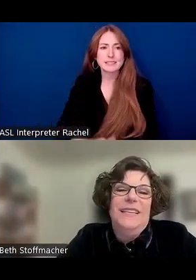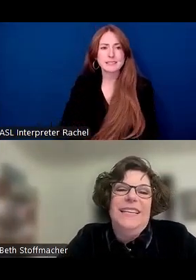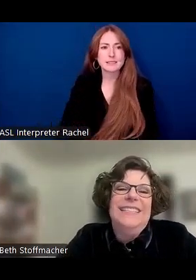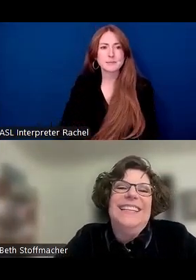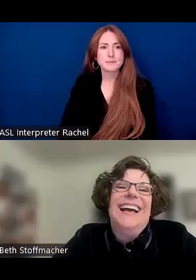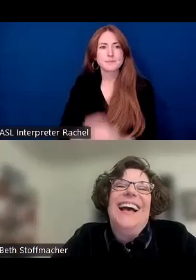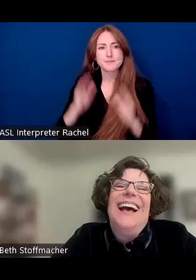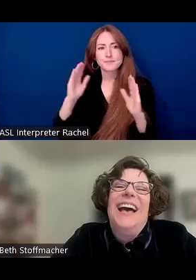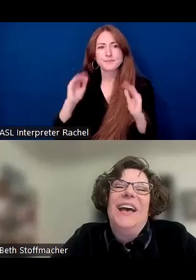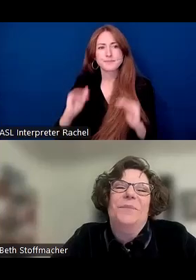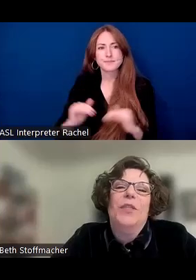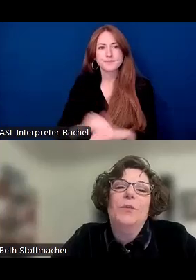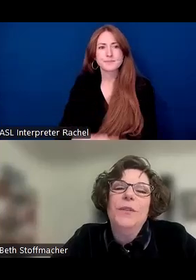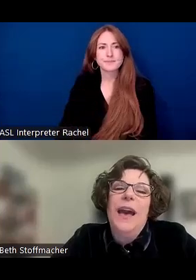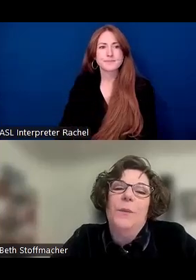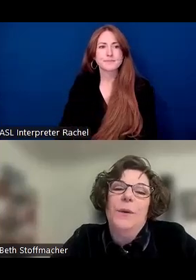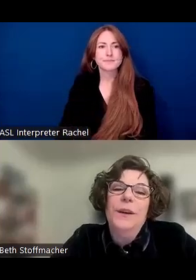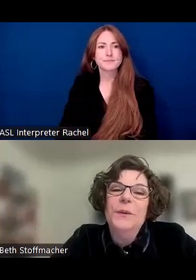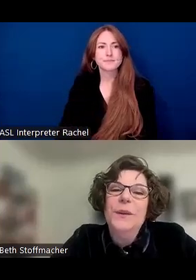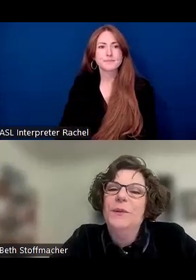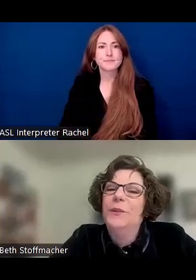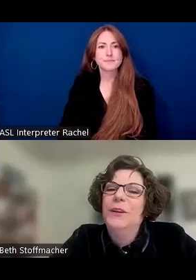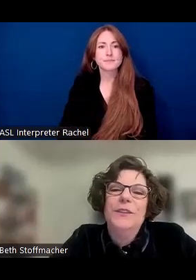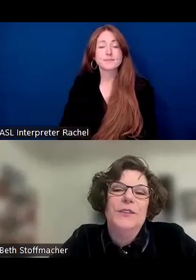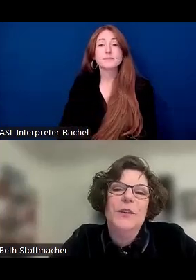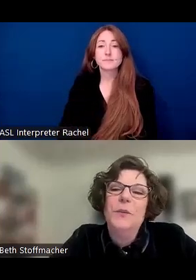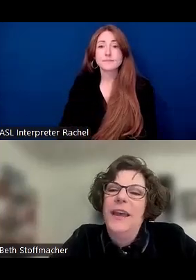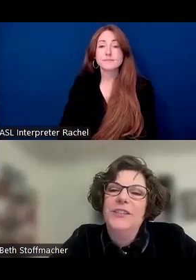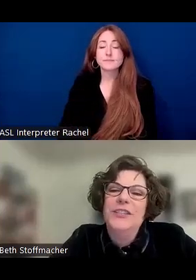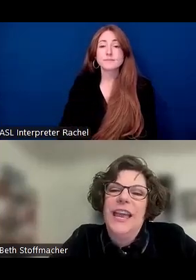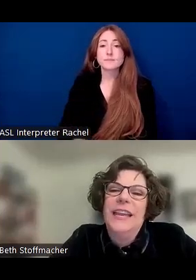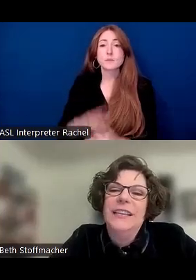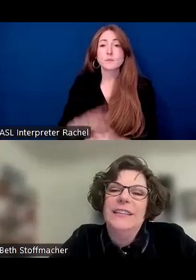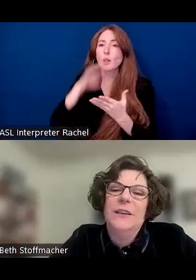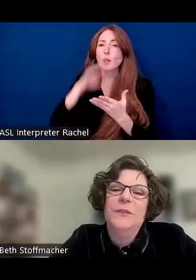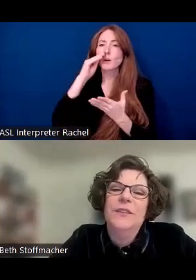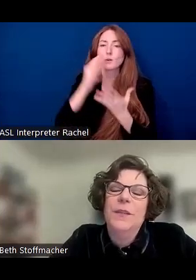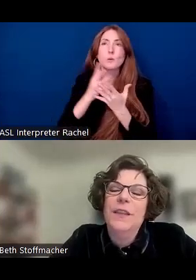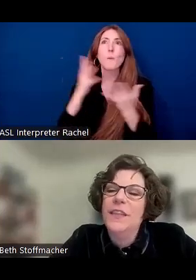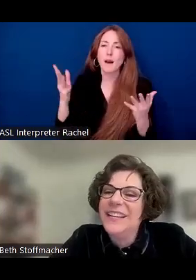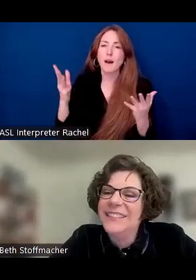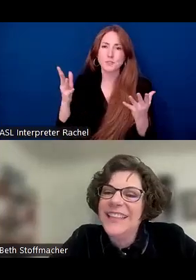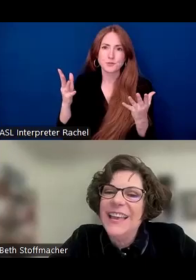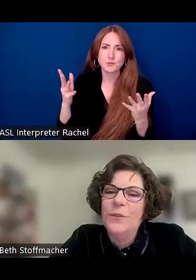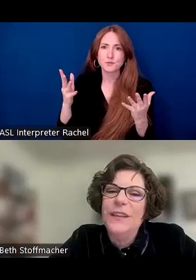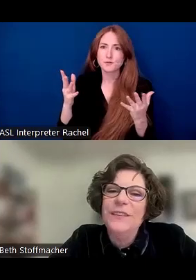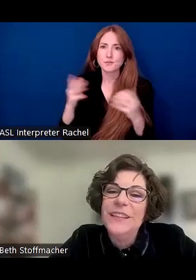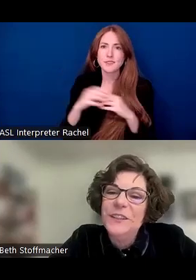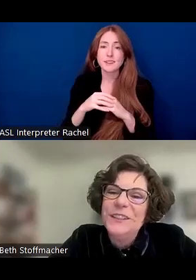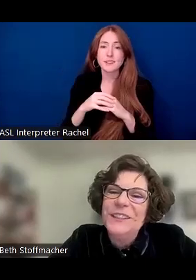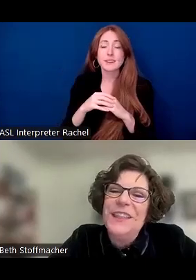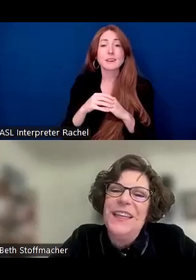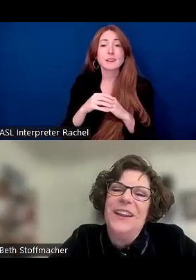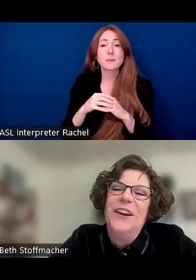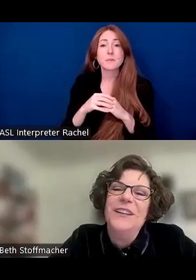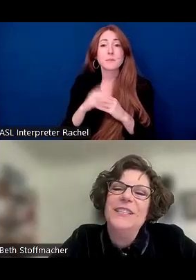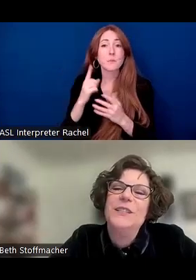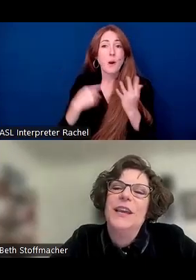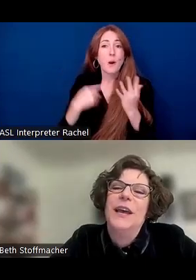please. Through that work, we learned so much and some of the things that we did learn that artists,